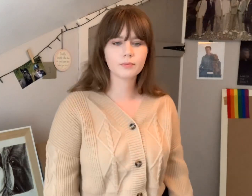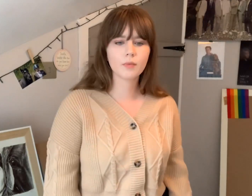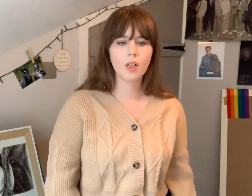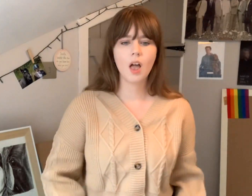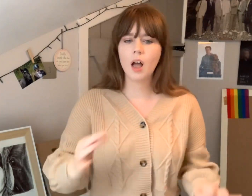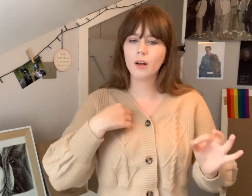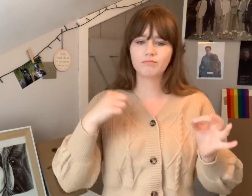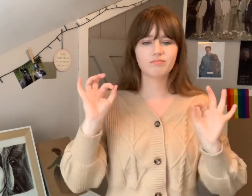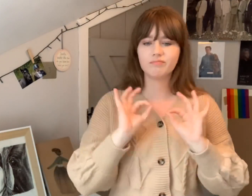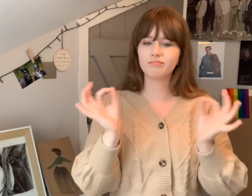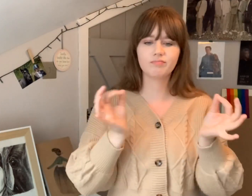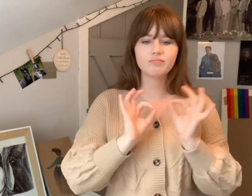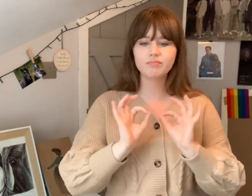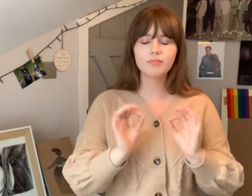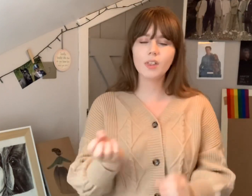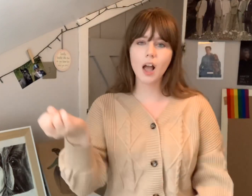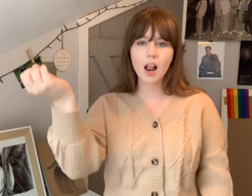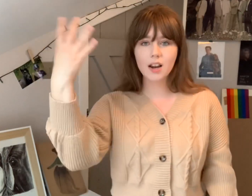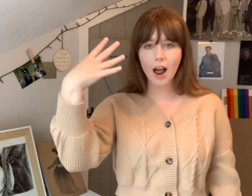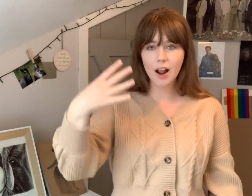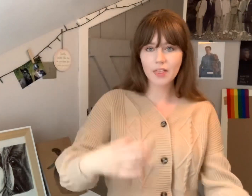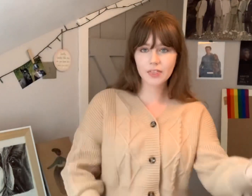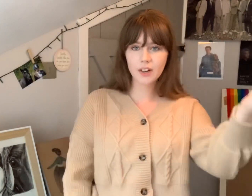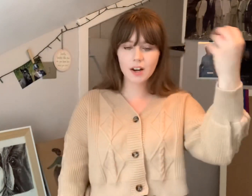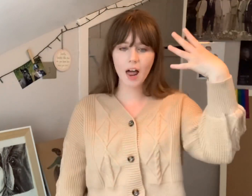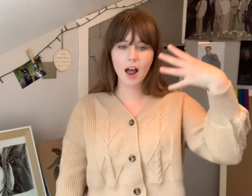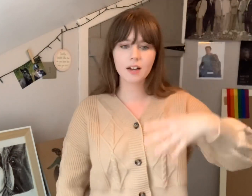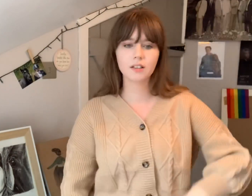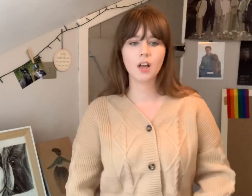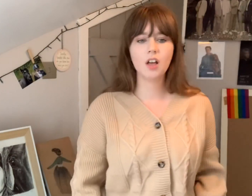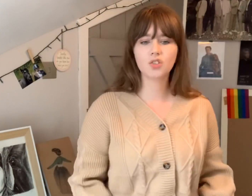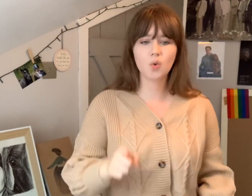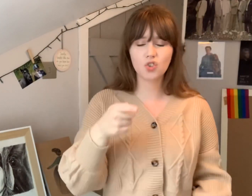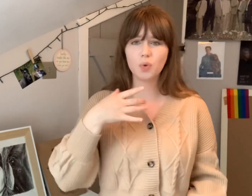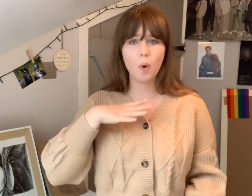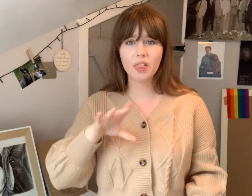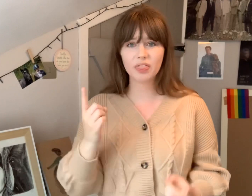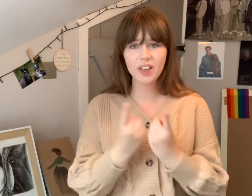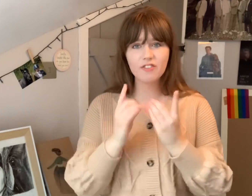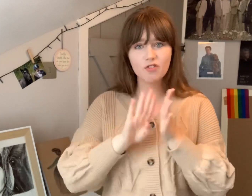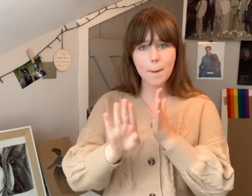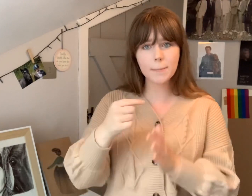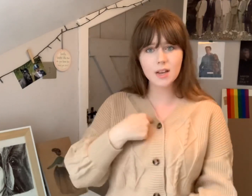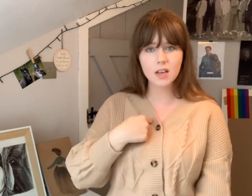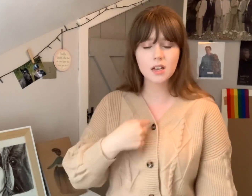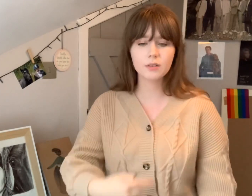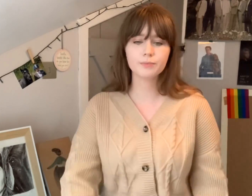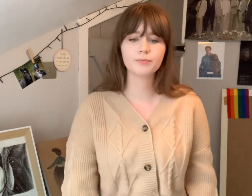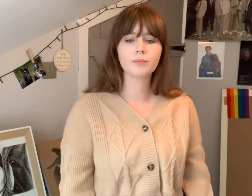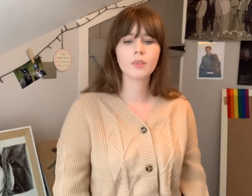Baby I'm nothin'er than nothin' Lighter than the light Don't you want a thing from me?